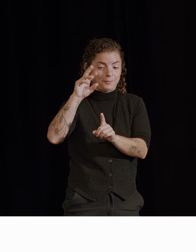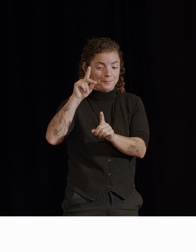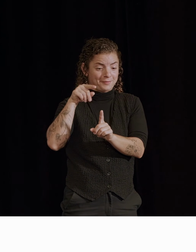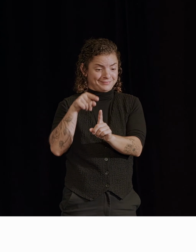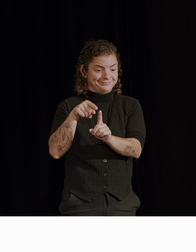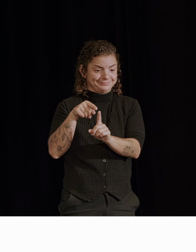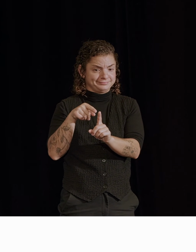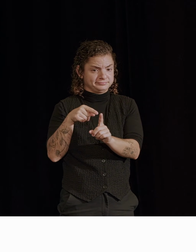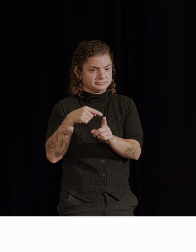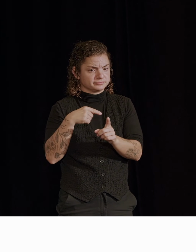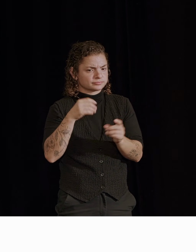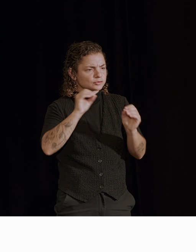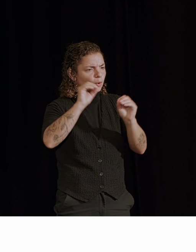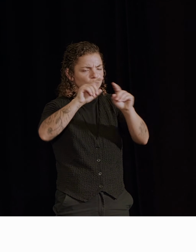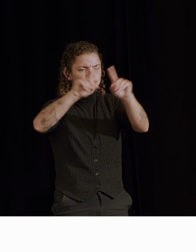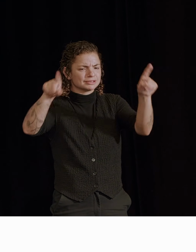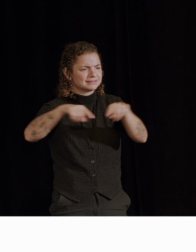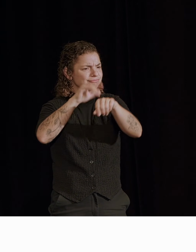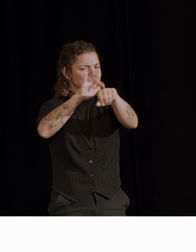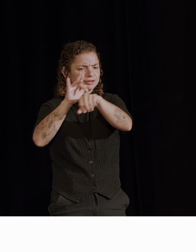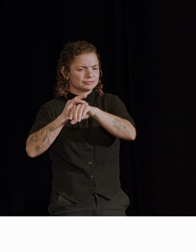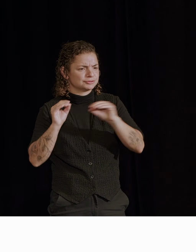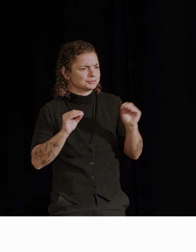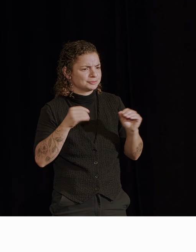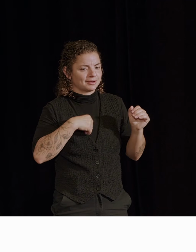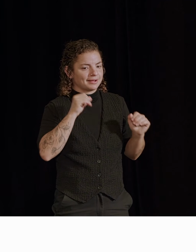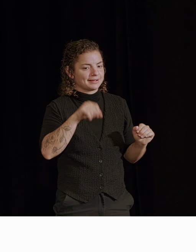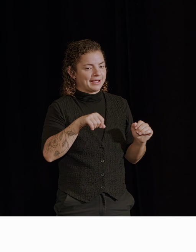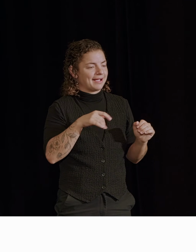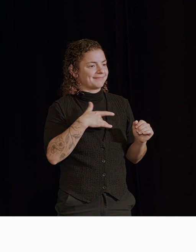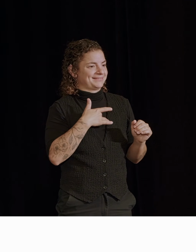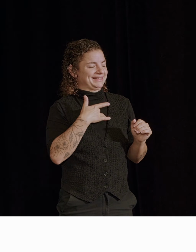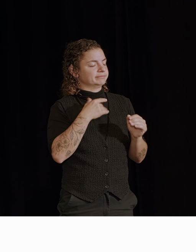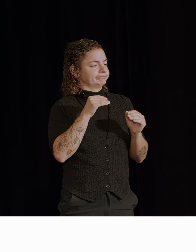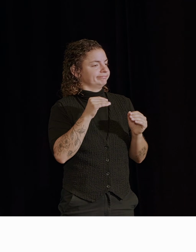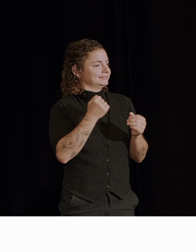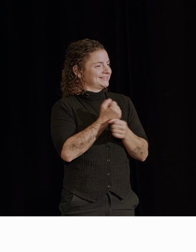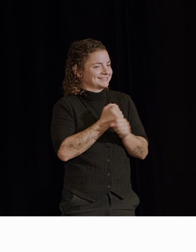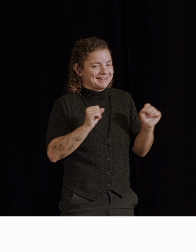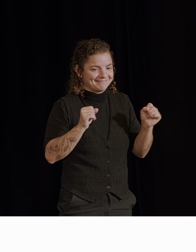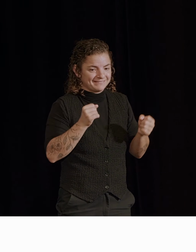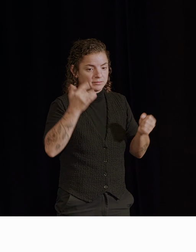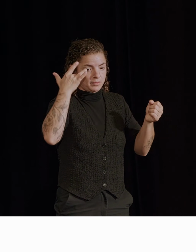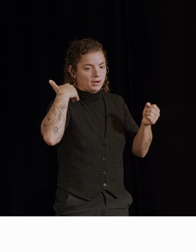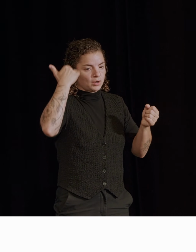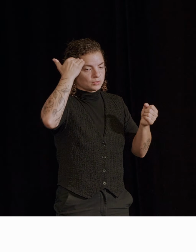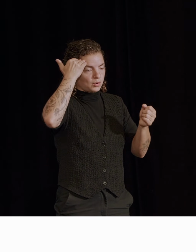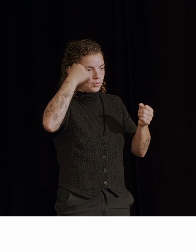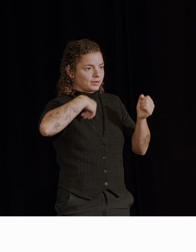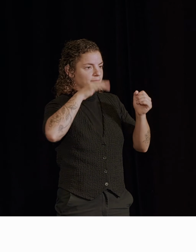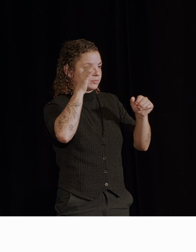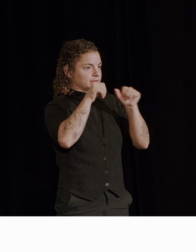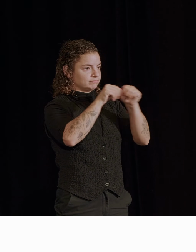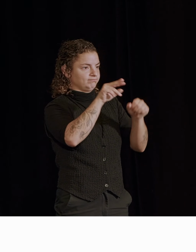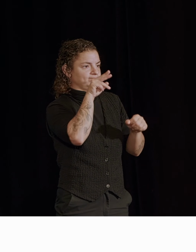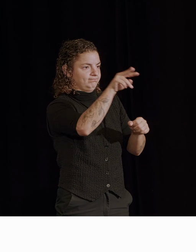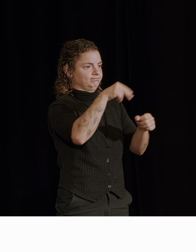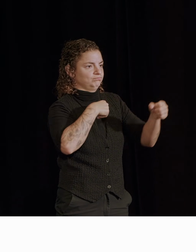The other argument, and ammo I'll like to give the community when advocating for ourselves, because we're often pushed in a position to do that,